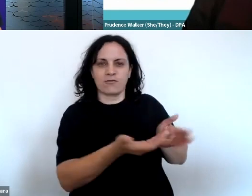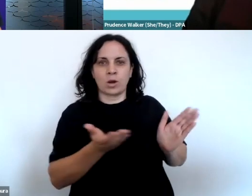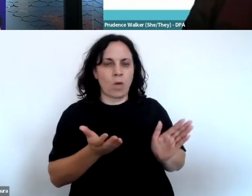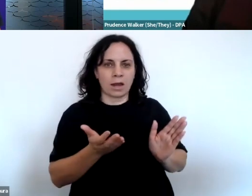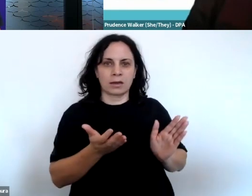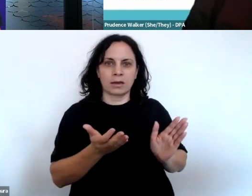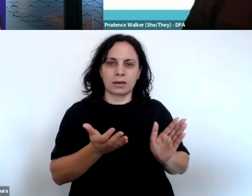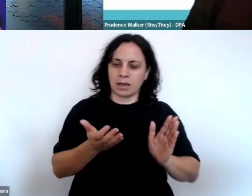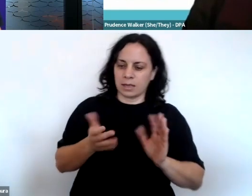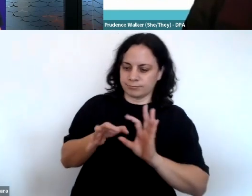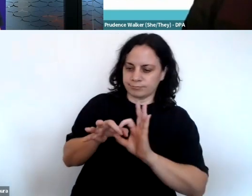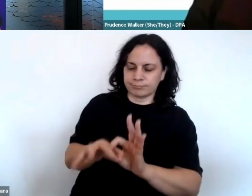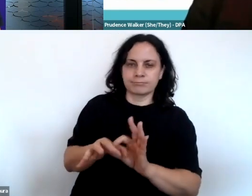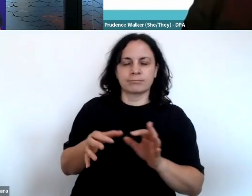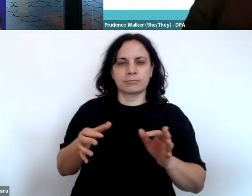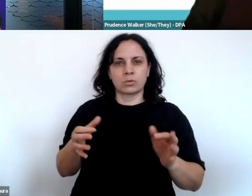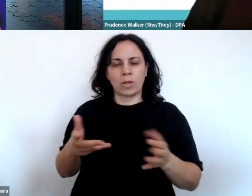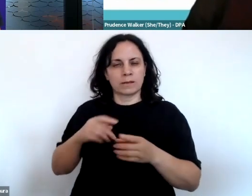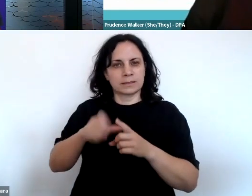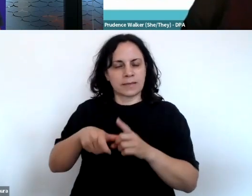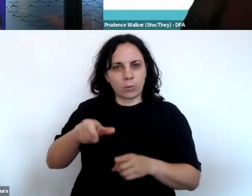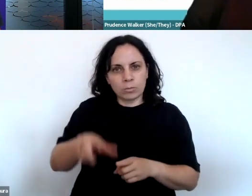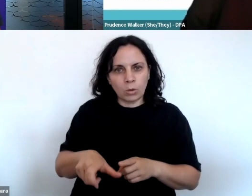any provider, any organization